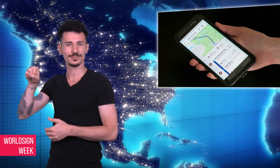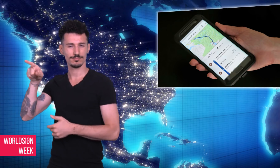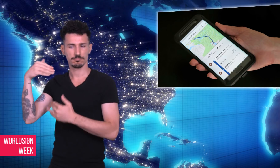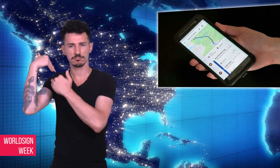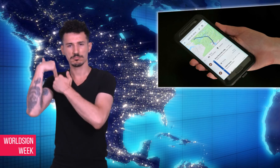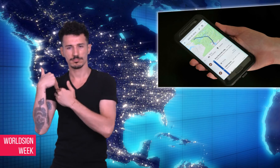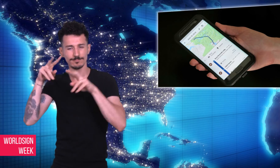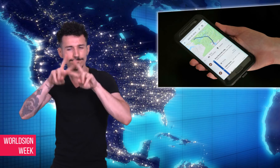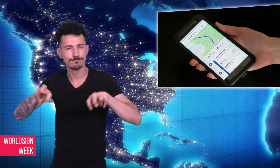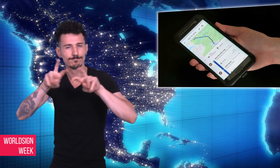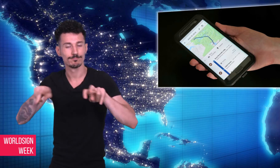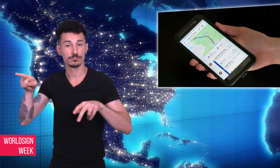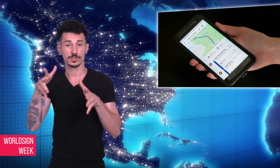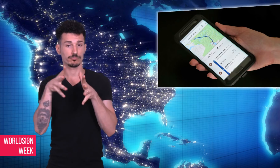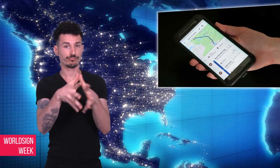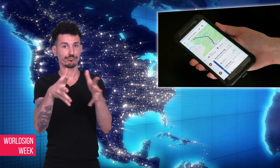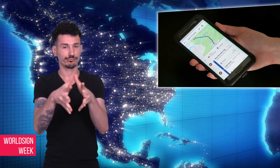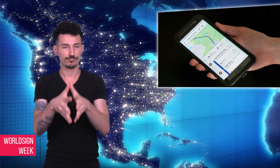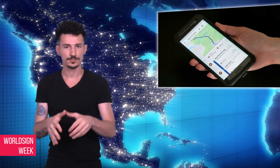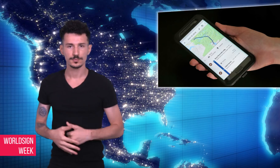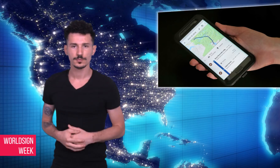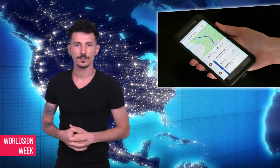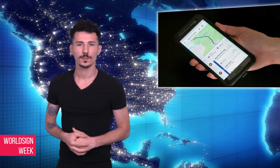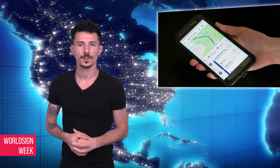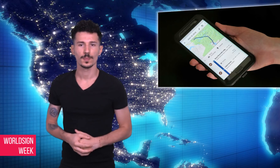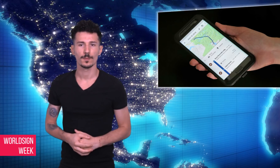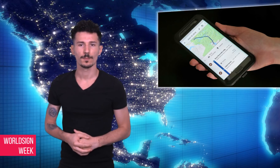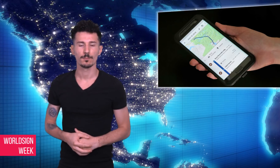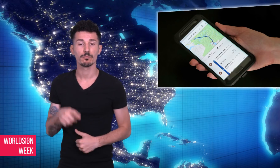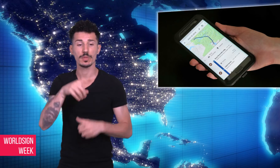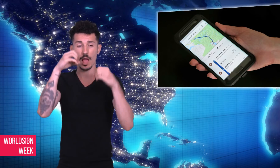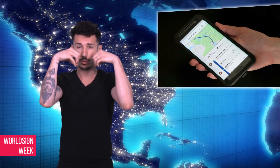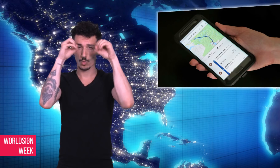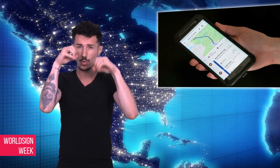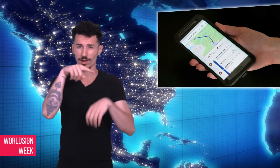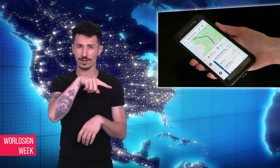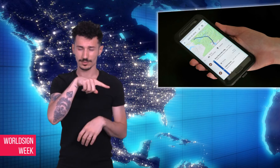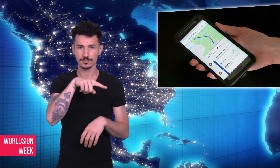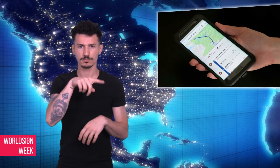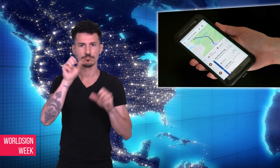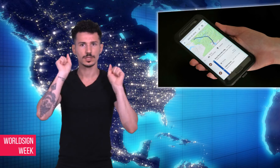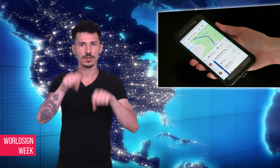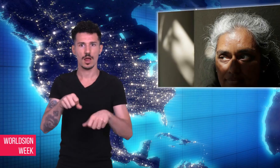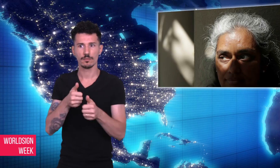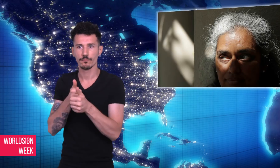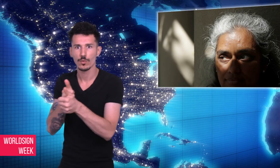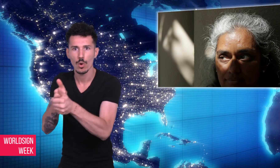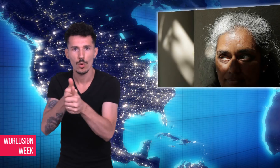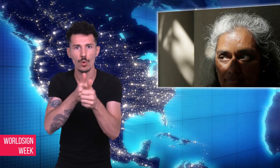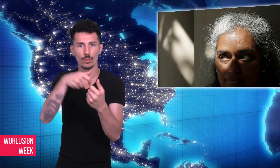location every time the user opens the Maps app, whenever automatic daily